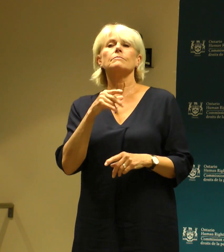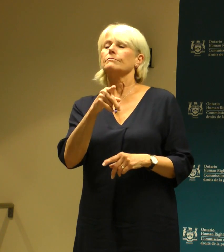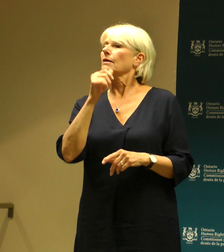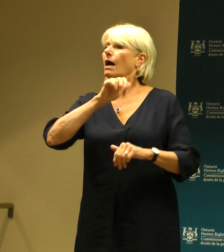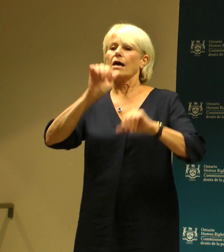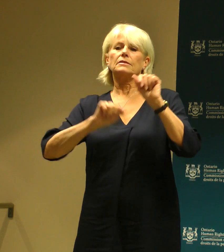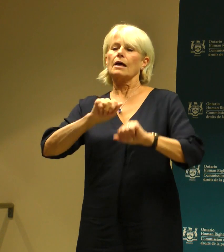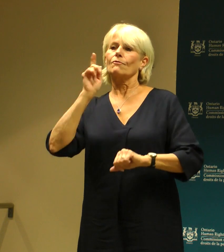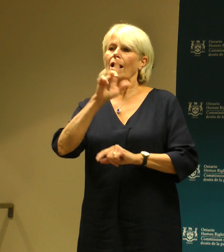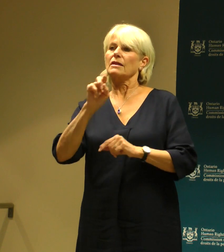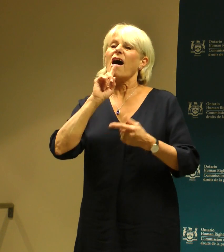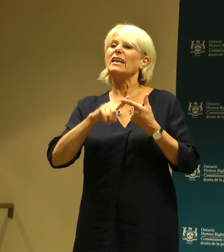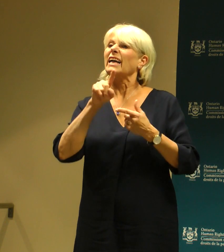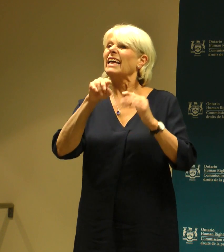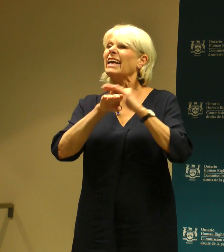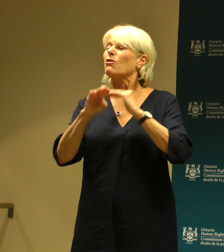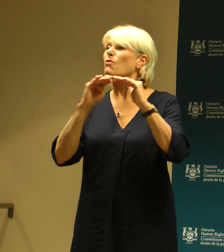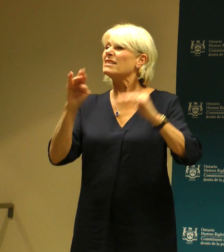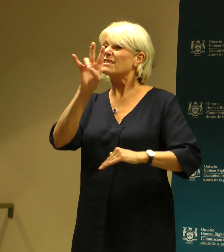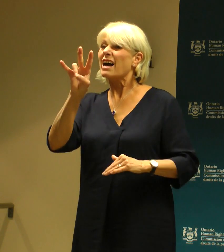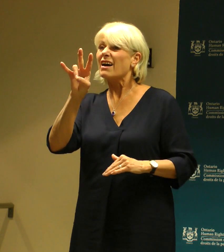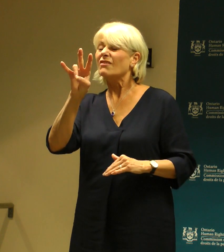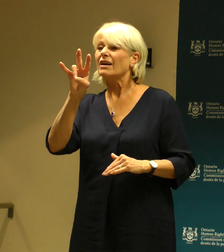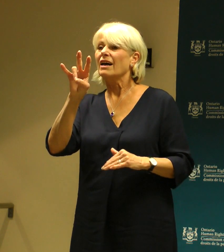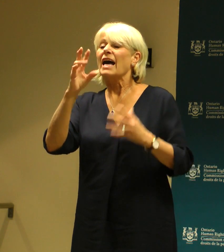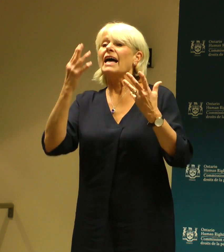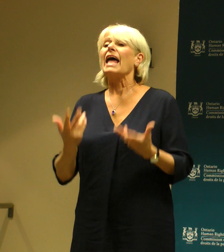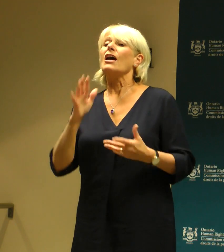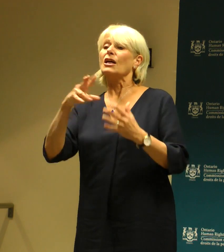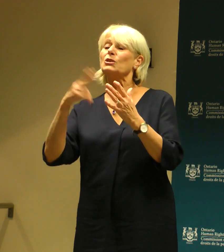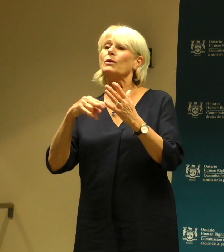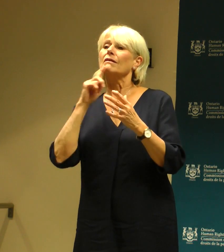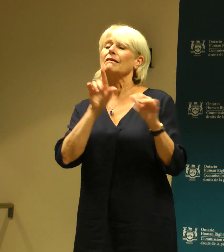learning disability until Grade 7 and, as a result, he’s reading at a Grade 2 level.